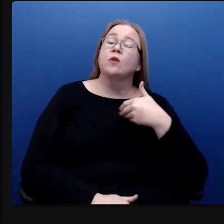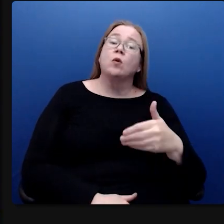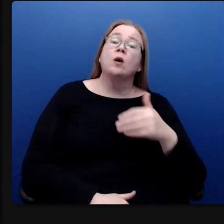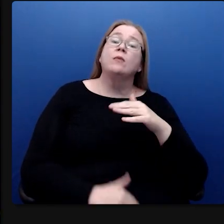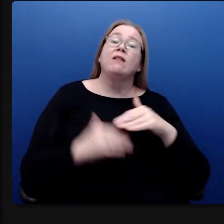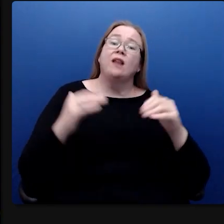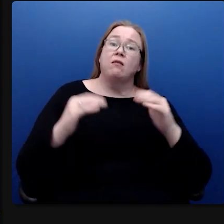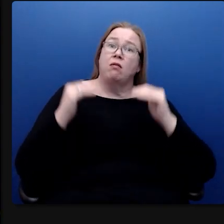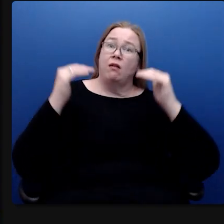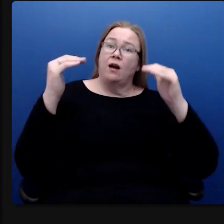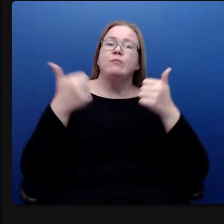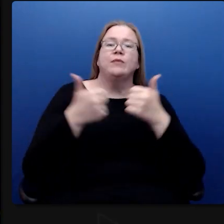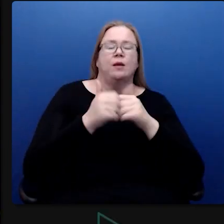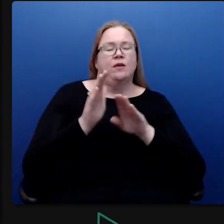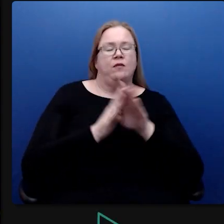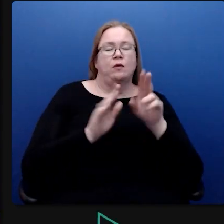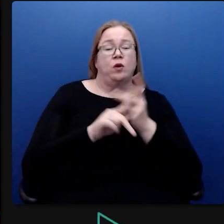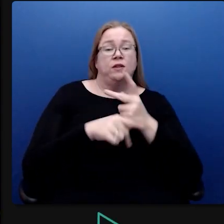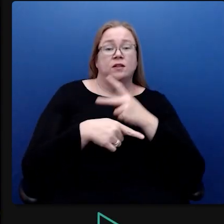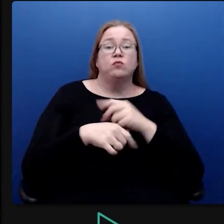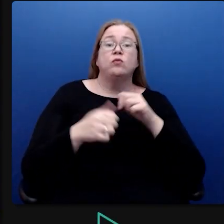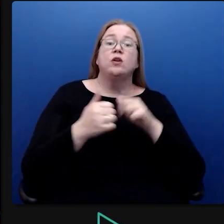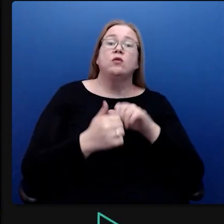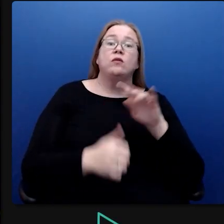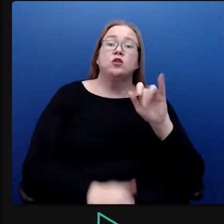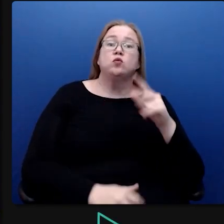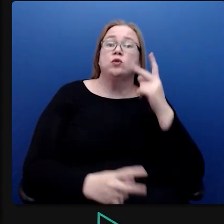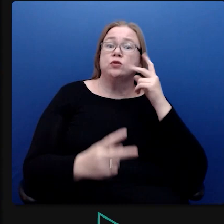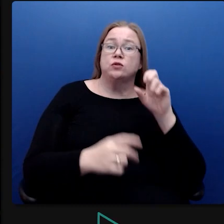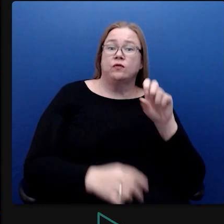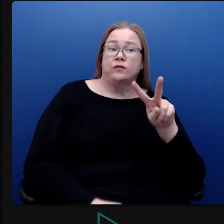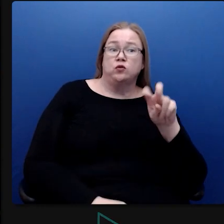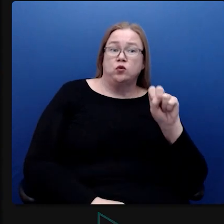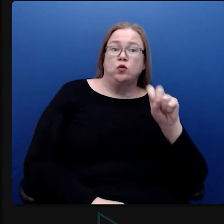Welcome to leveling up game developer productivity with Visual Studio 2022.